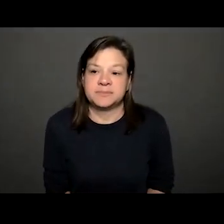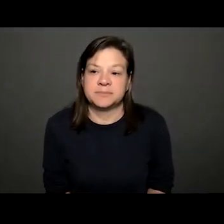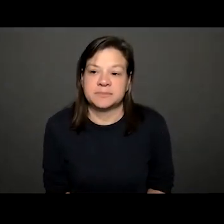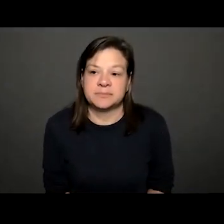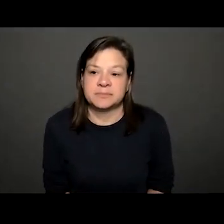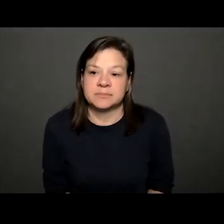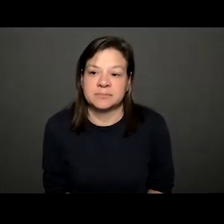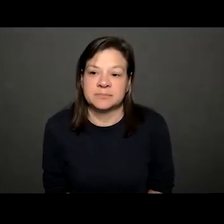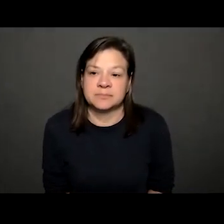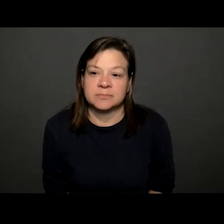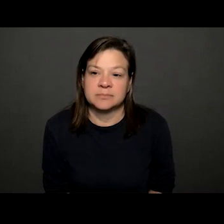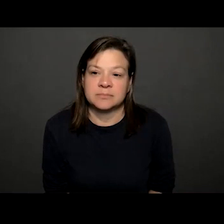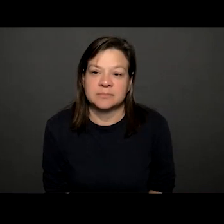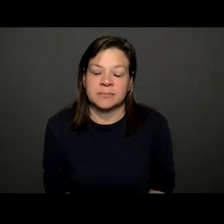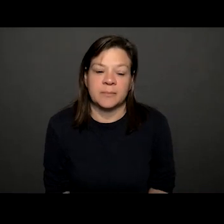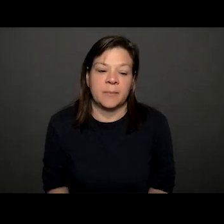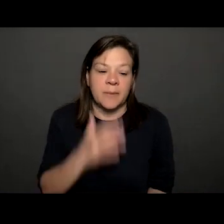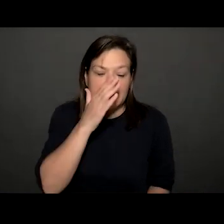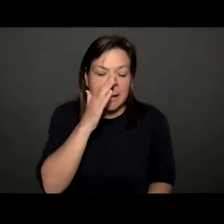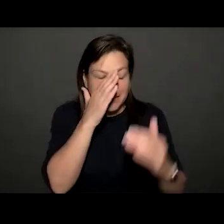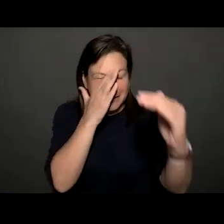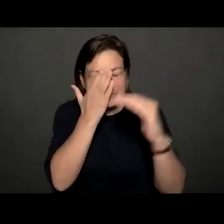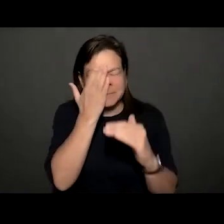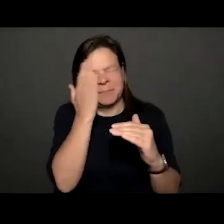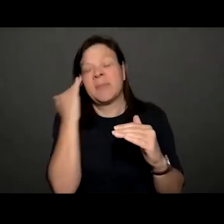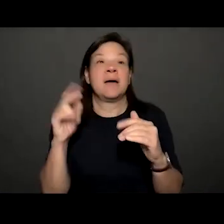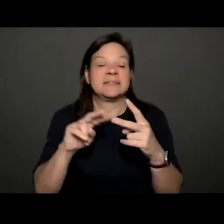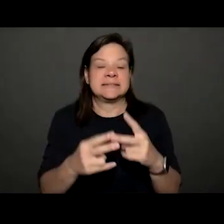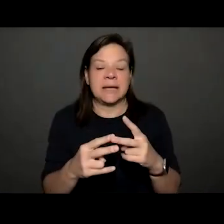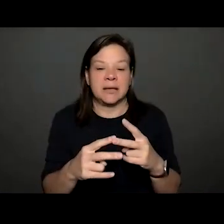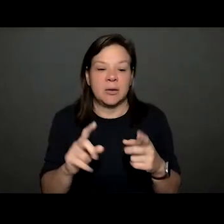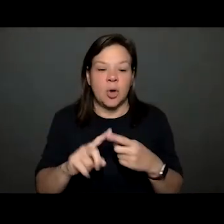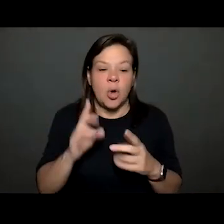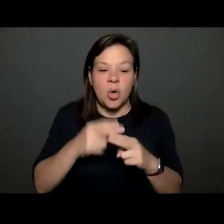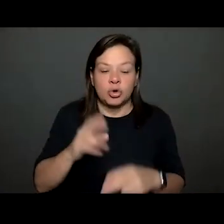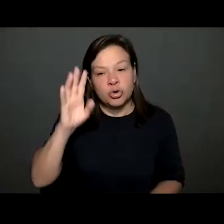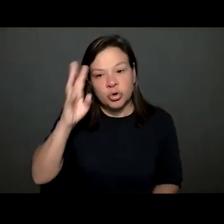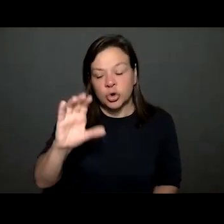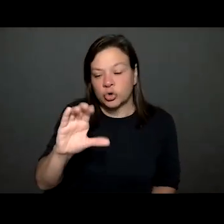SCHEMA CREATE.